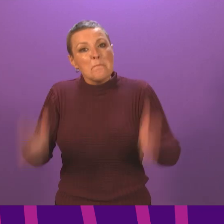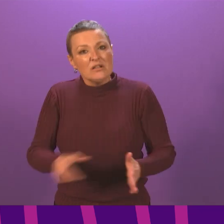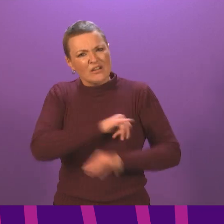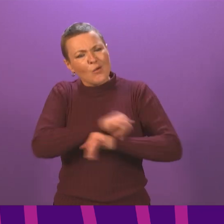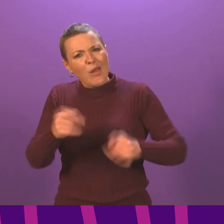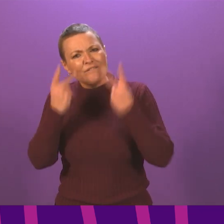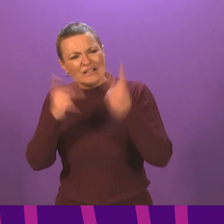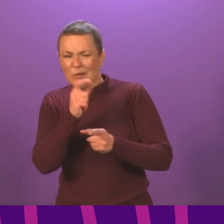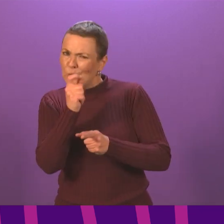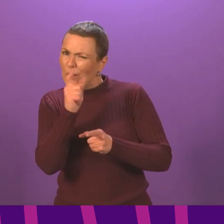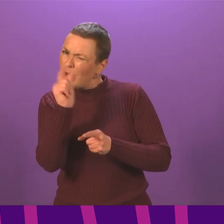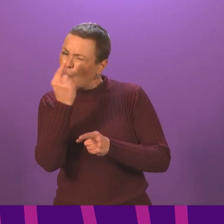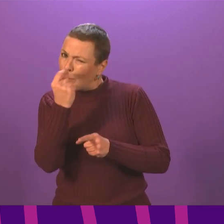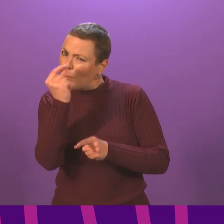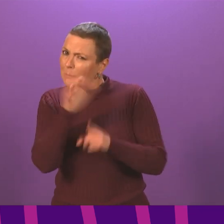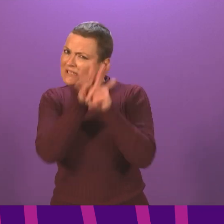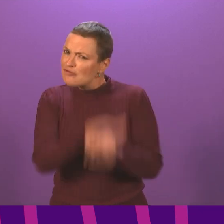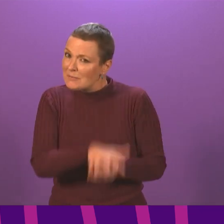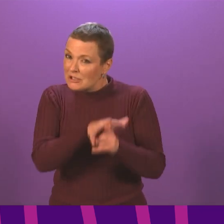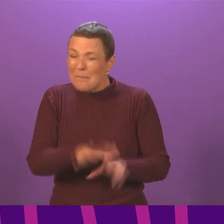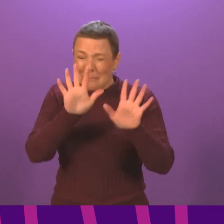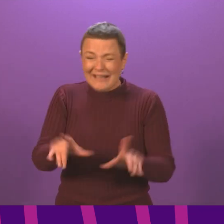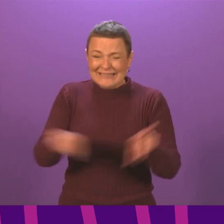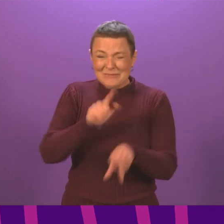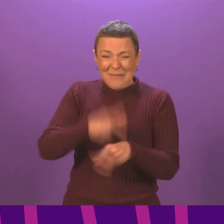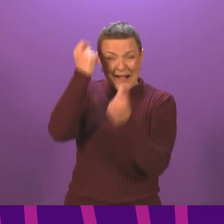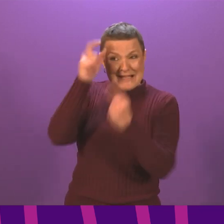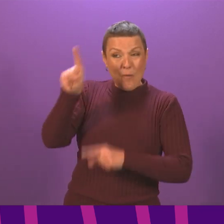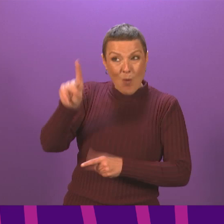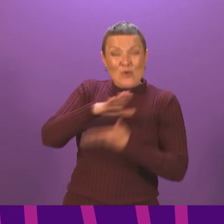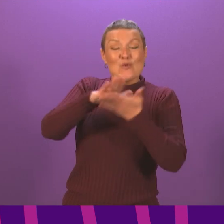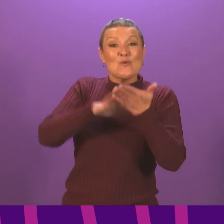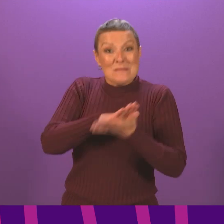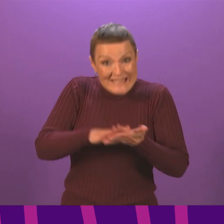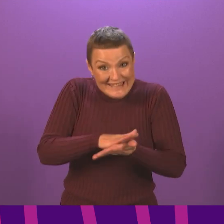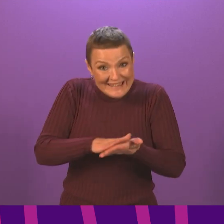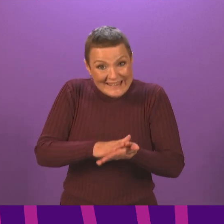Nevertheless, I completely understand and agree with the sentiment behind what Mr Whittle